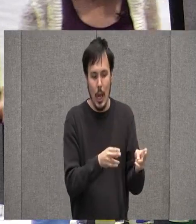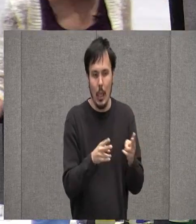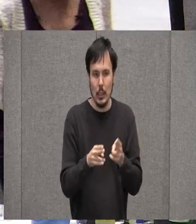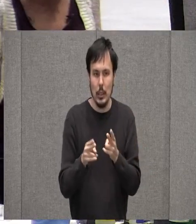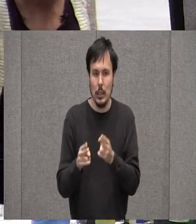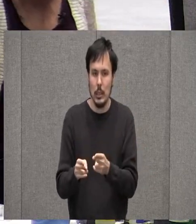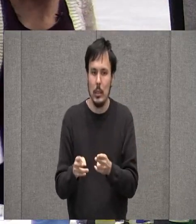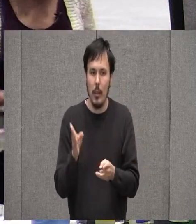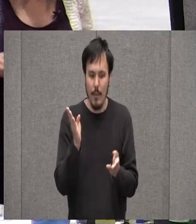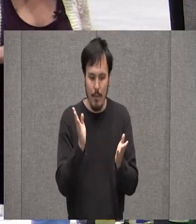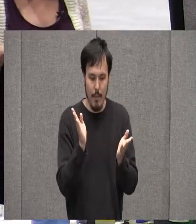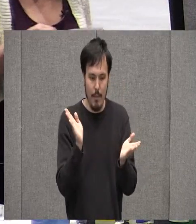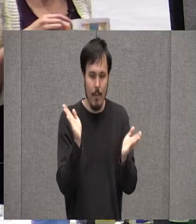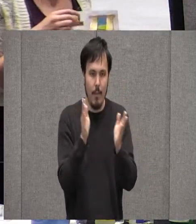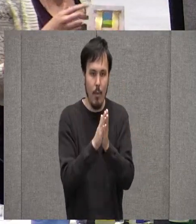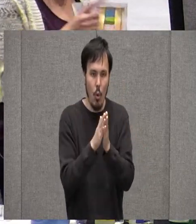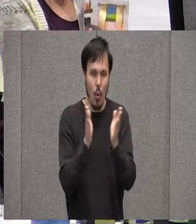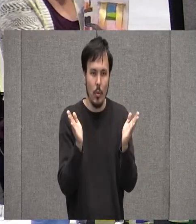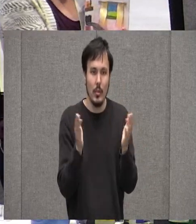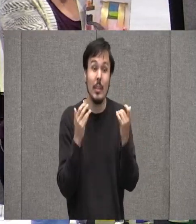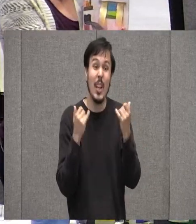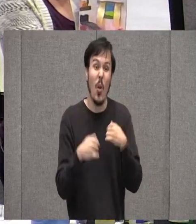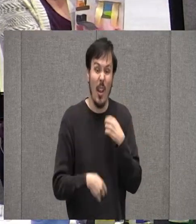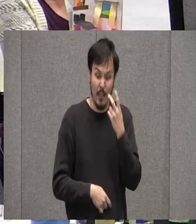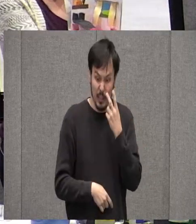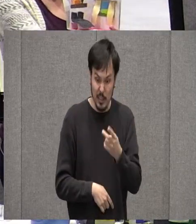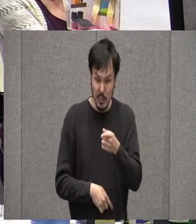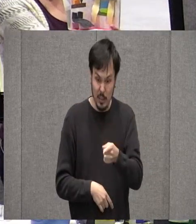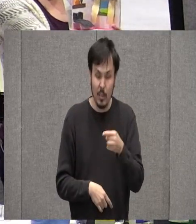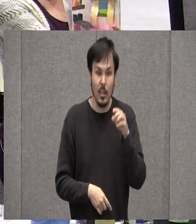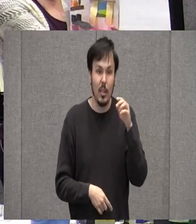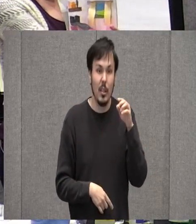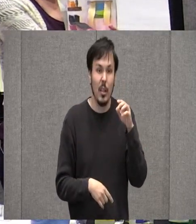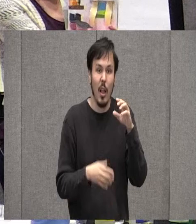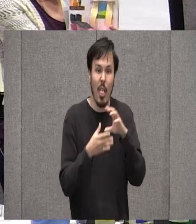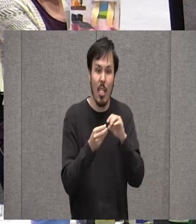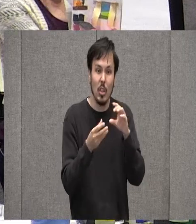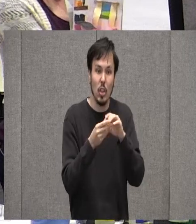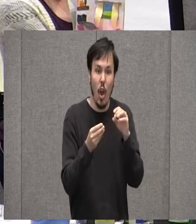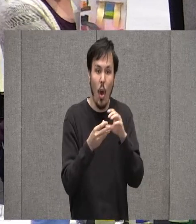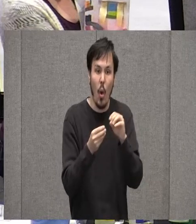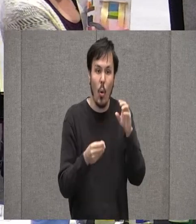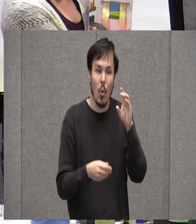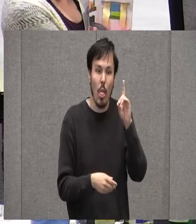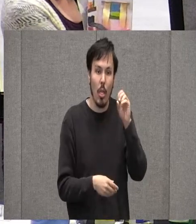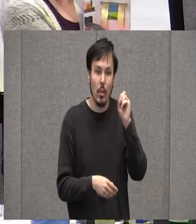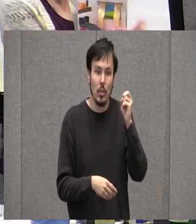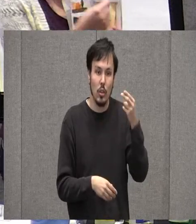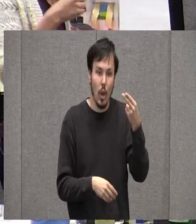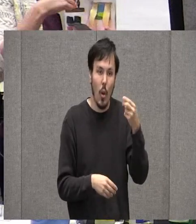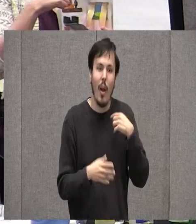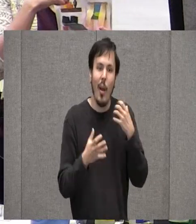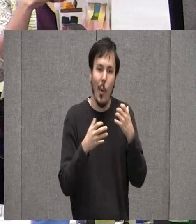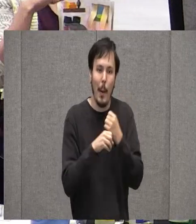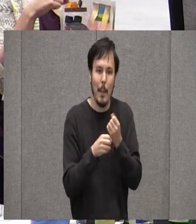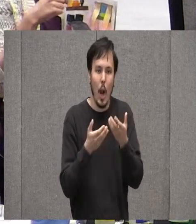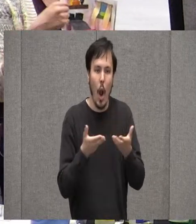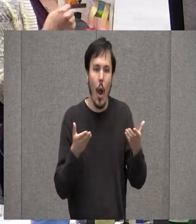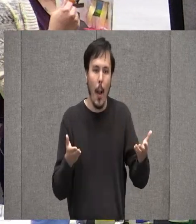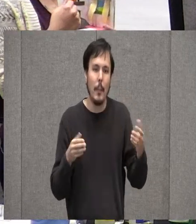and I feel like now that I've seen the little salt dough, little guys over here, I wanna make some little objects to put in my bookshelf.